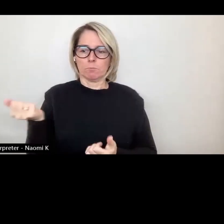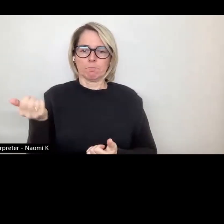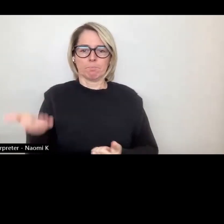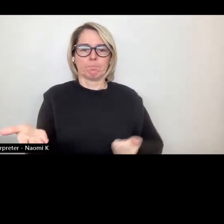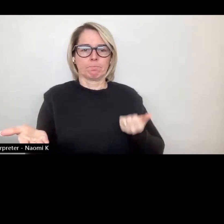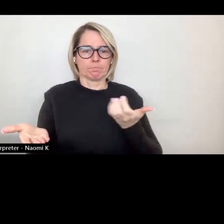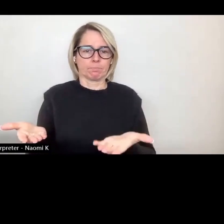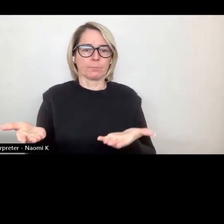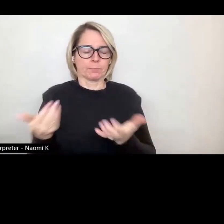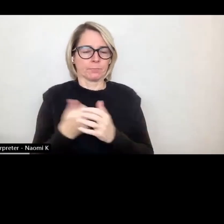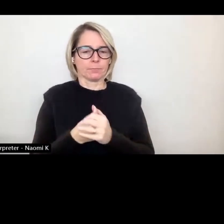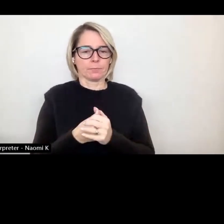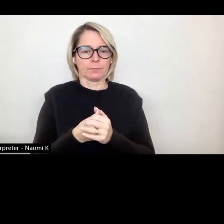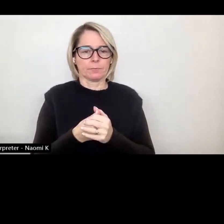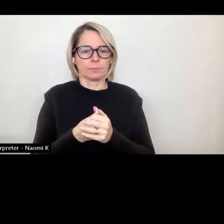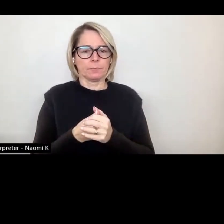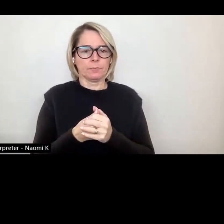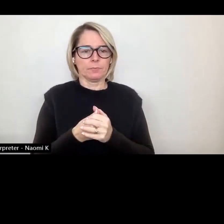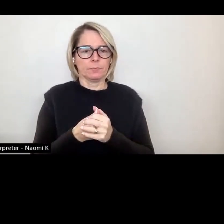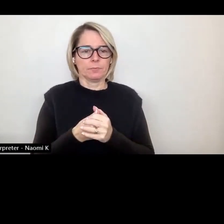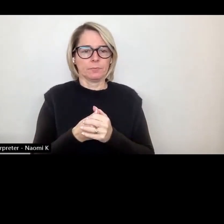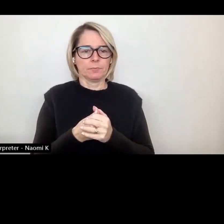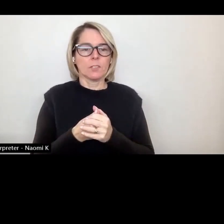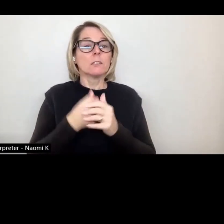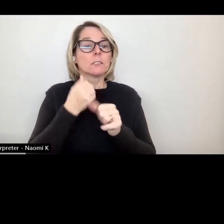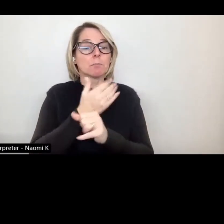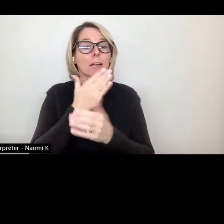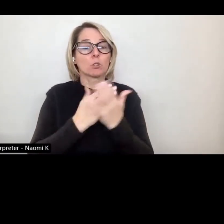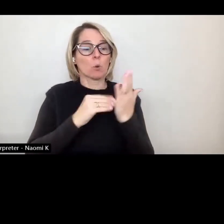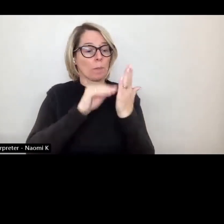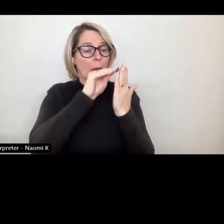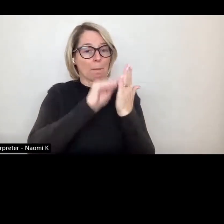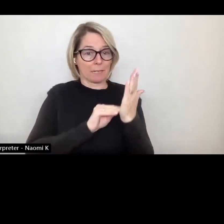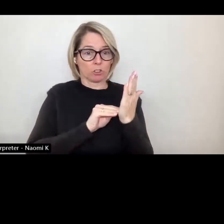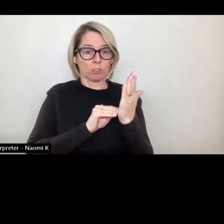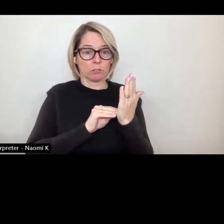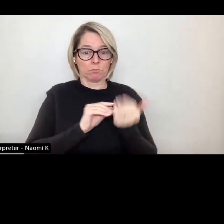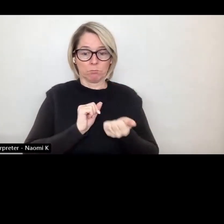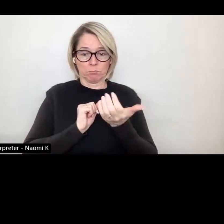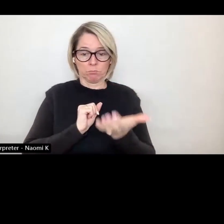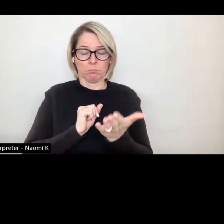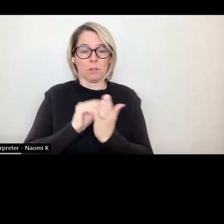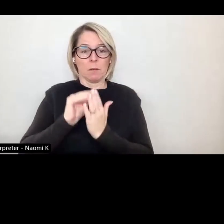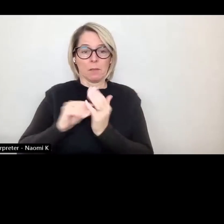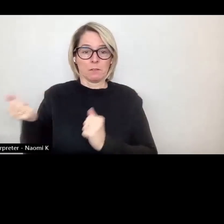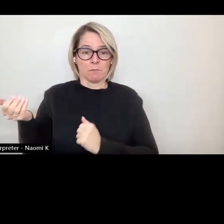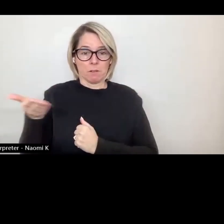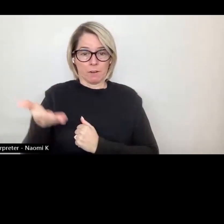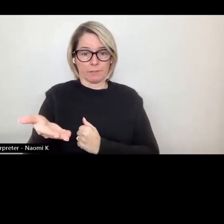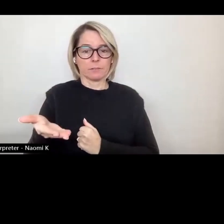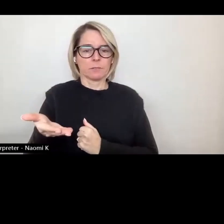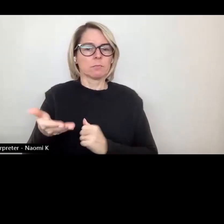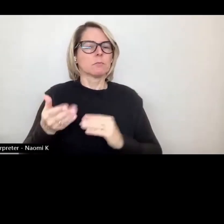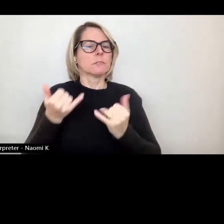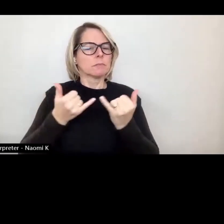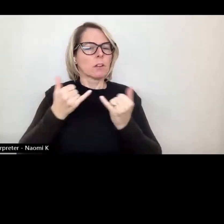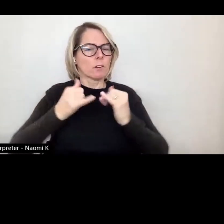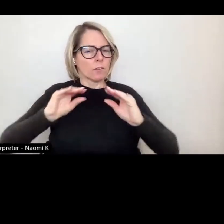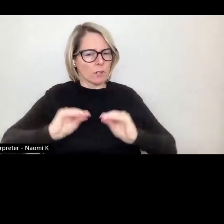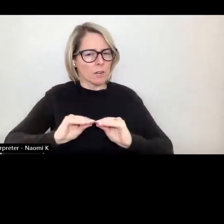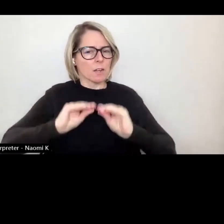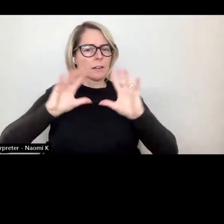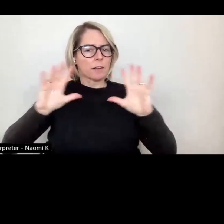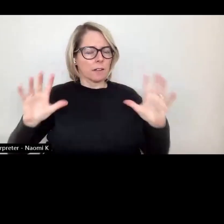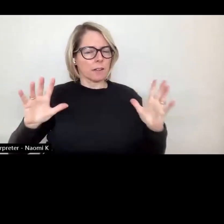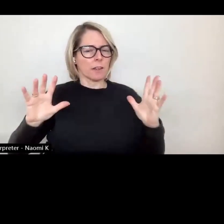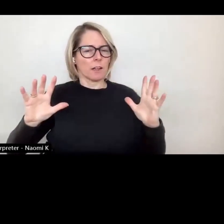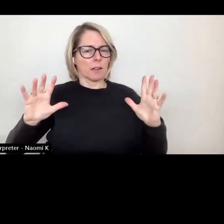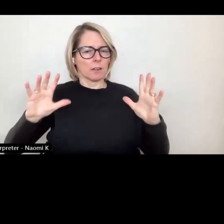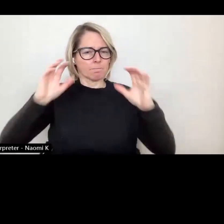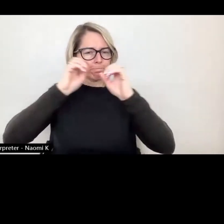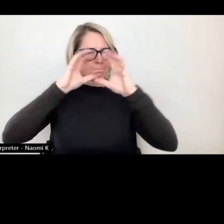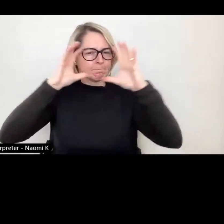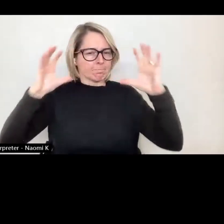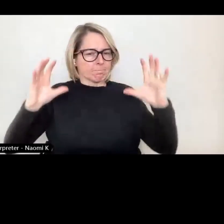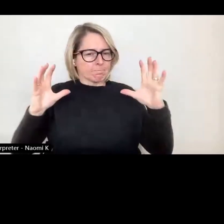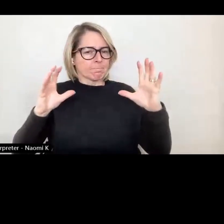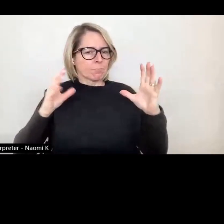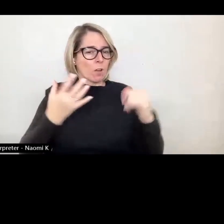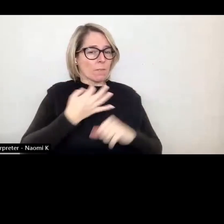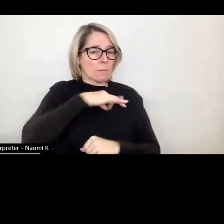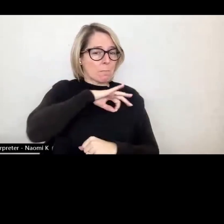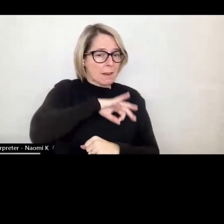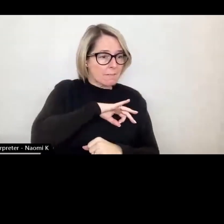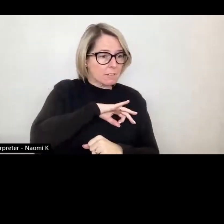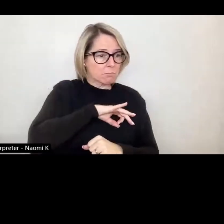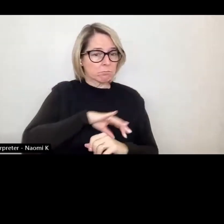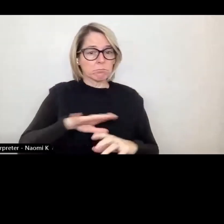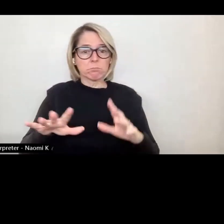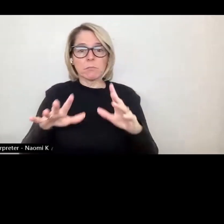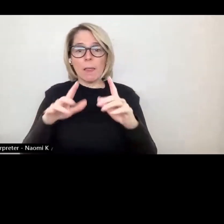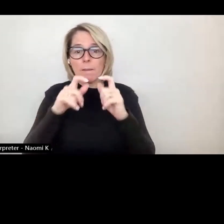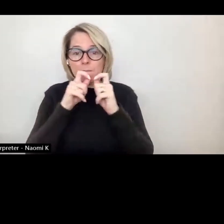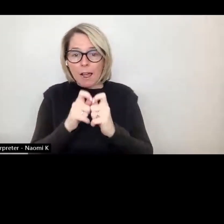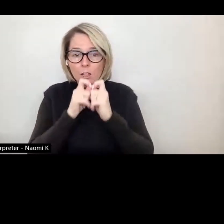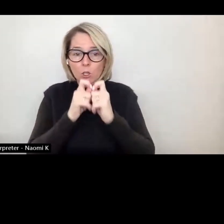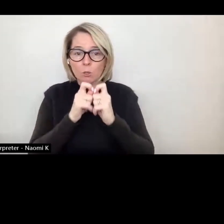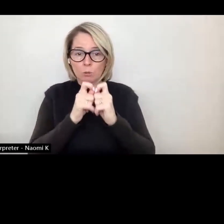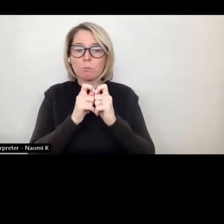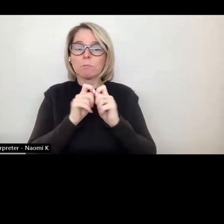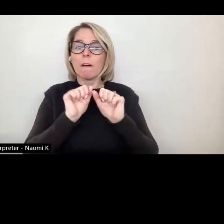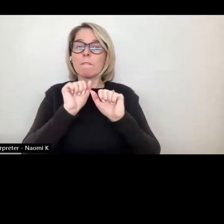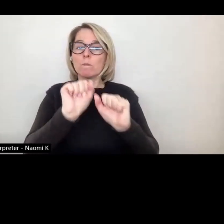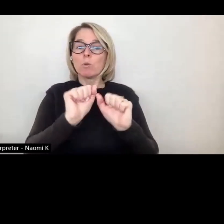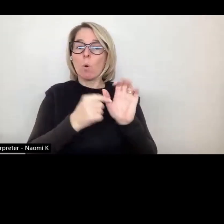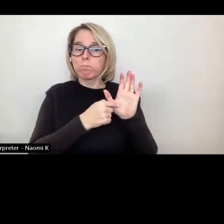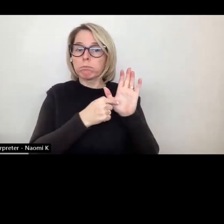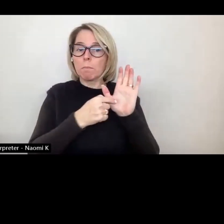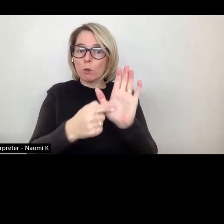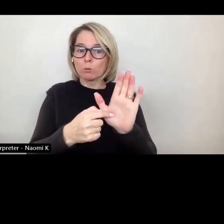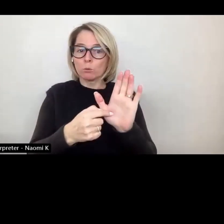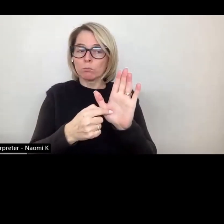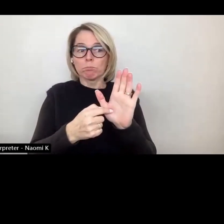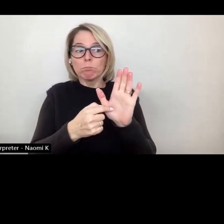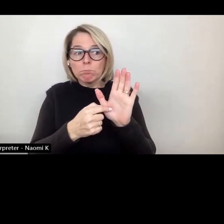make sure each of the applications that you're involved with present a really clear picture of what the benefit and the value from what you are proposing, how that will be delivered, what that looks like.